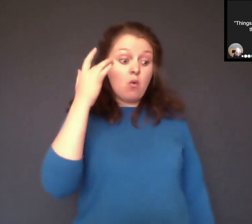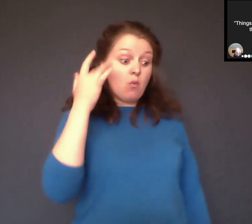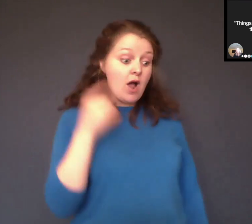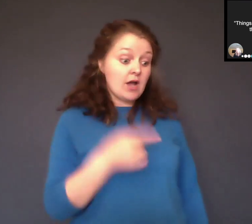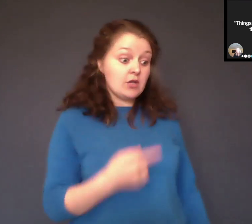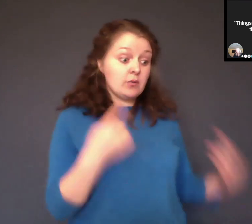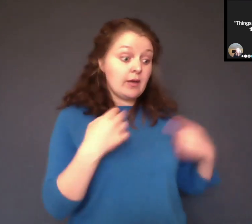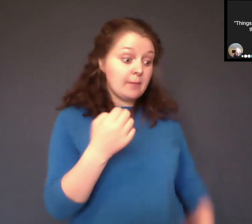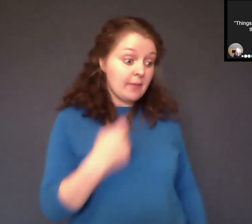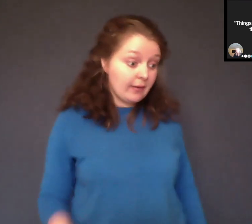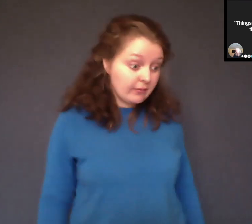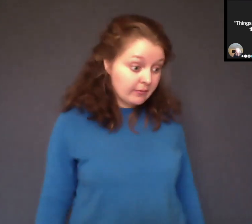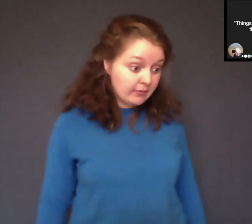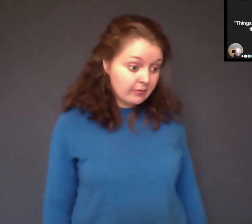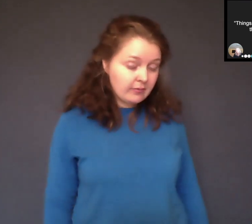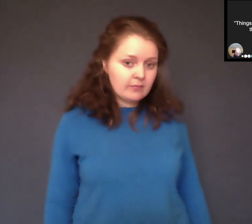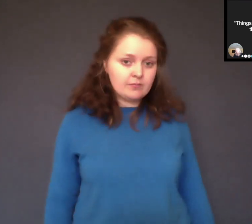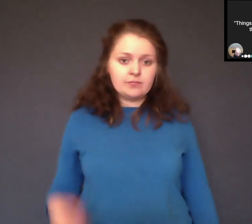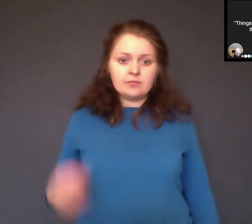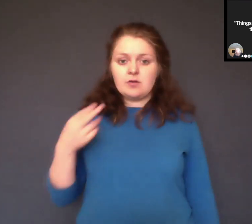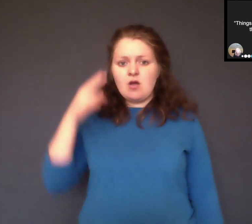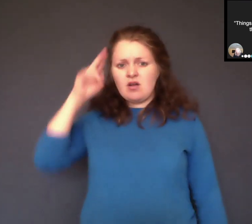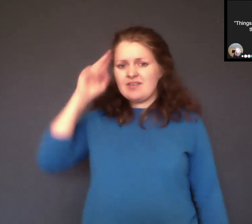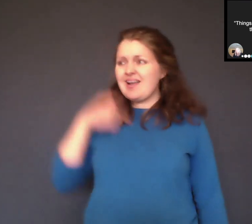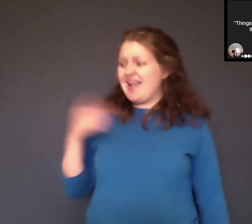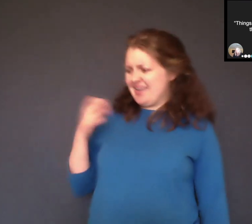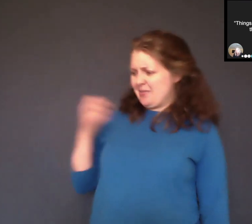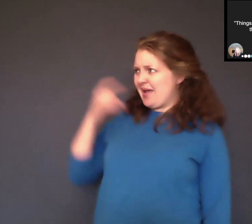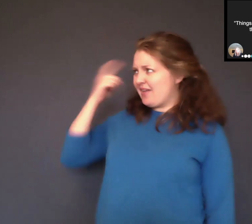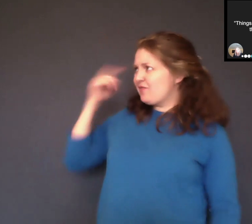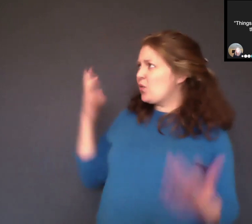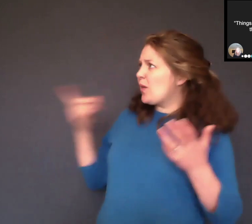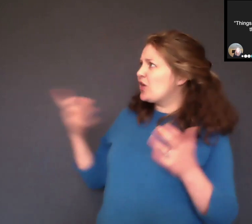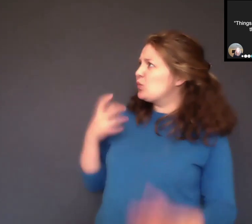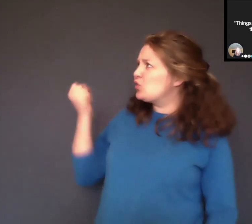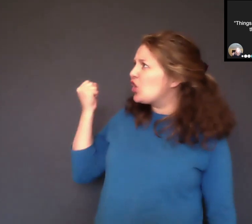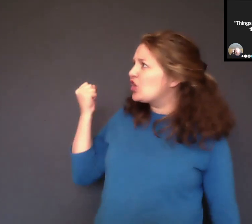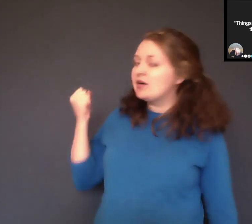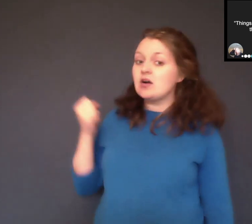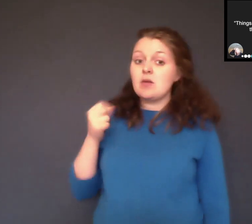came back harvey began to say i came back for what you took but hood was correcting him before he'd